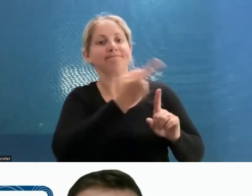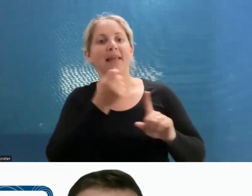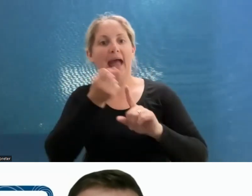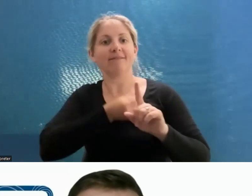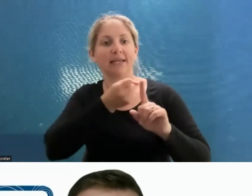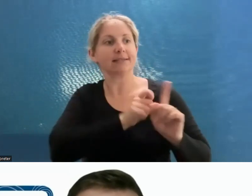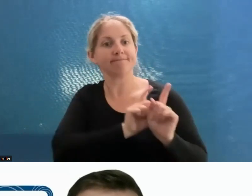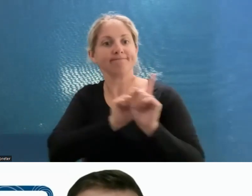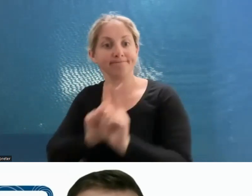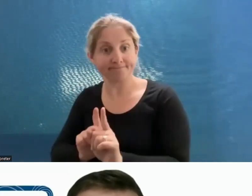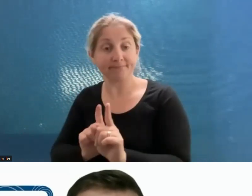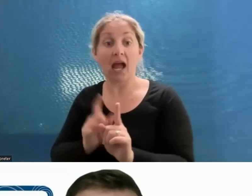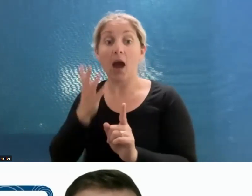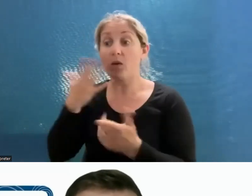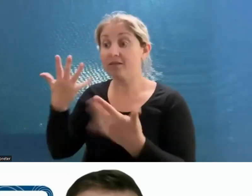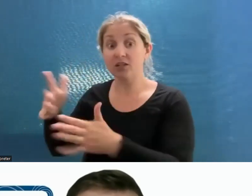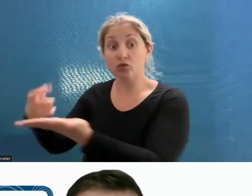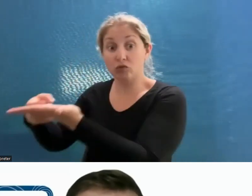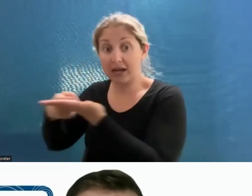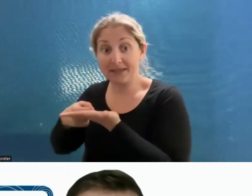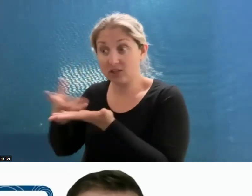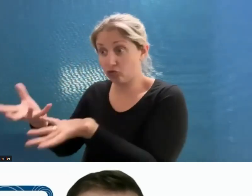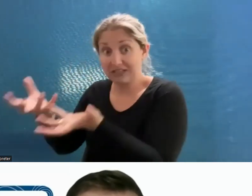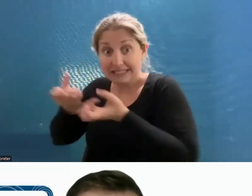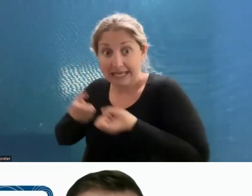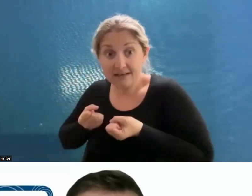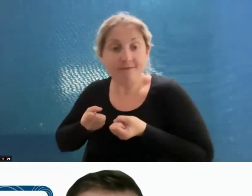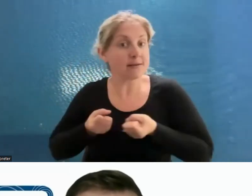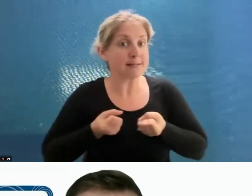once a recommendation has been received to get legal advice.